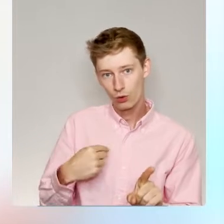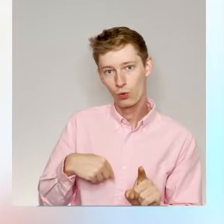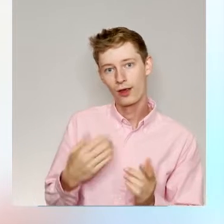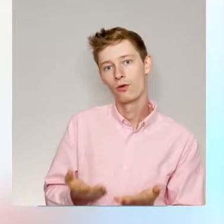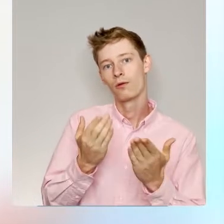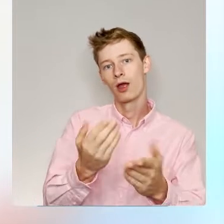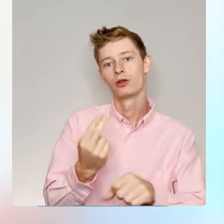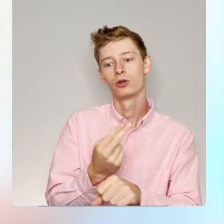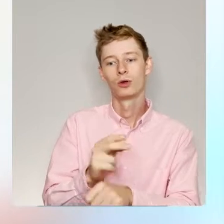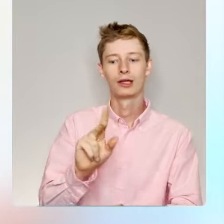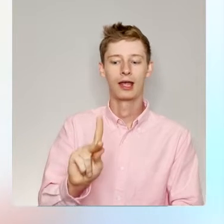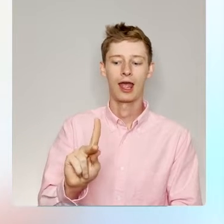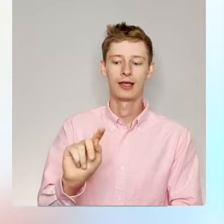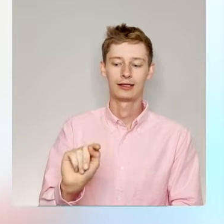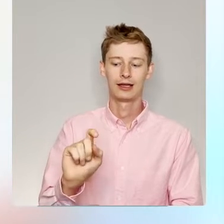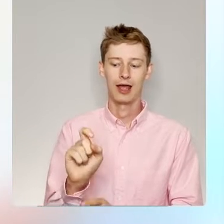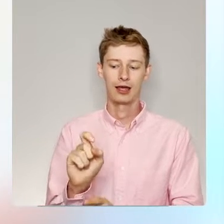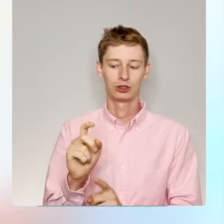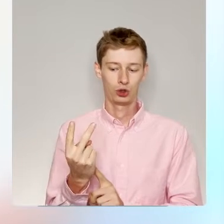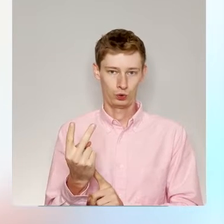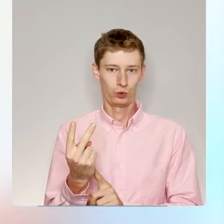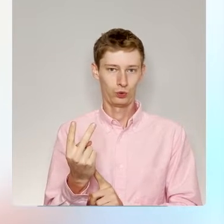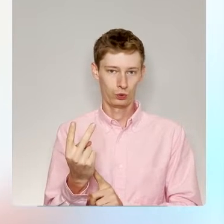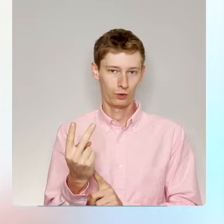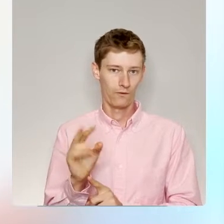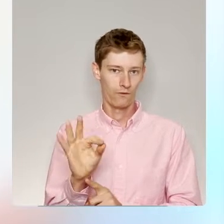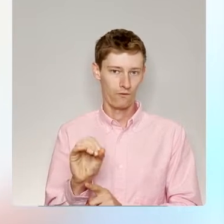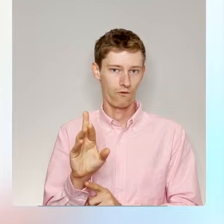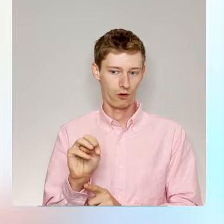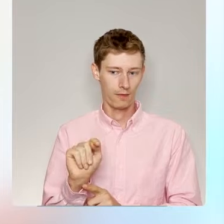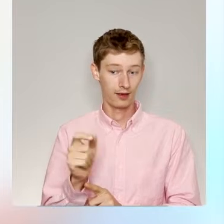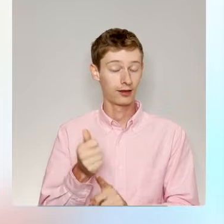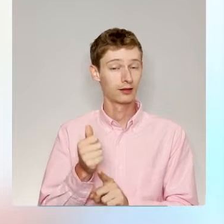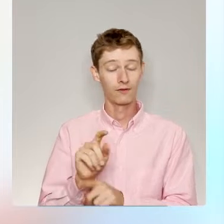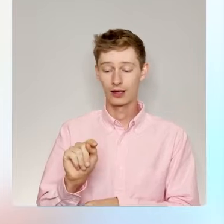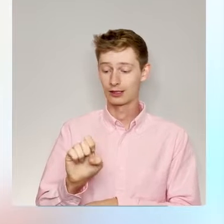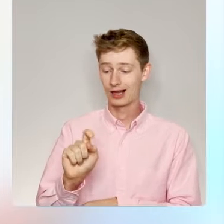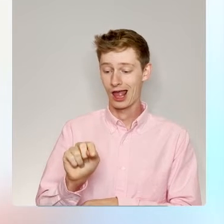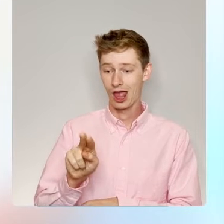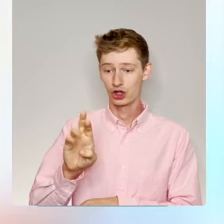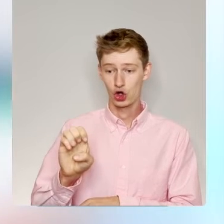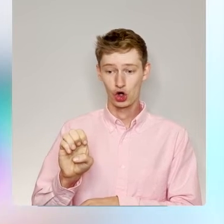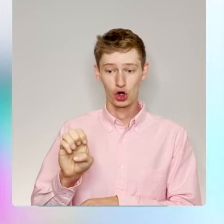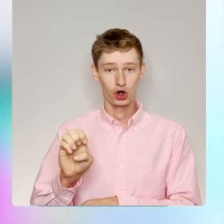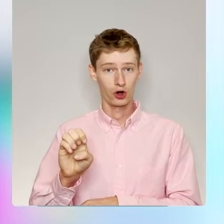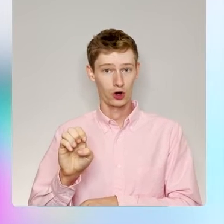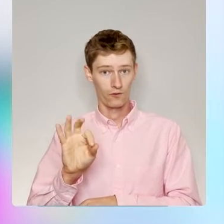It's got a lower memory usage than PNG or JPEG at runtime, but a similar file size on disc.